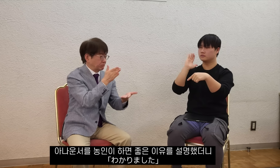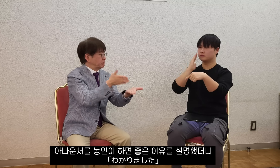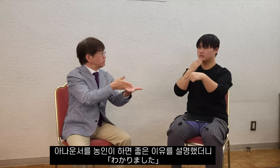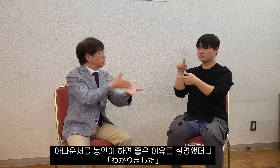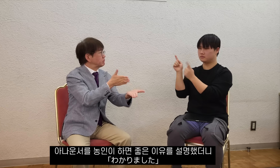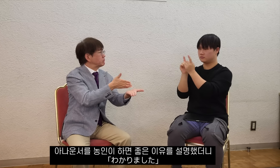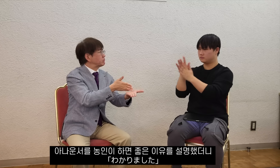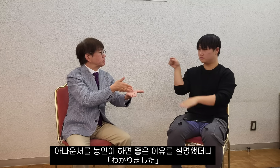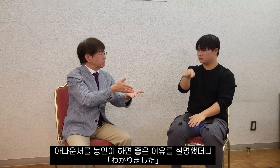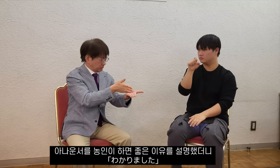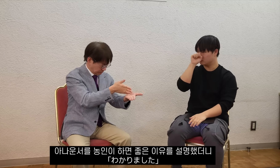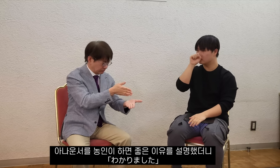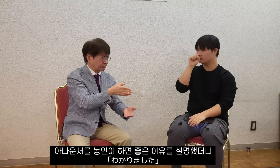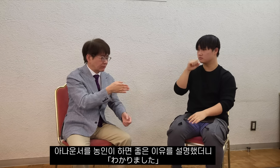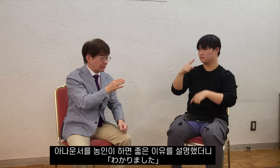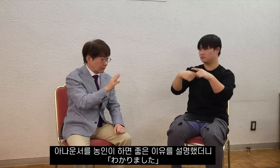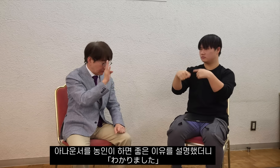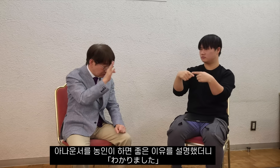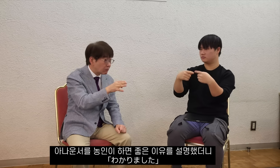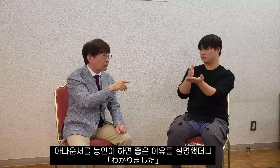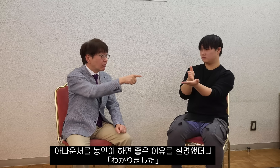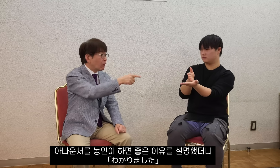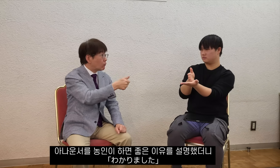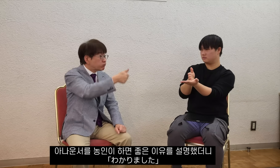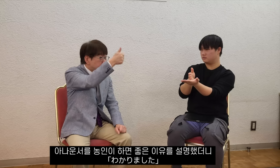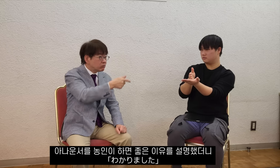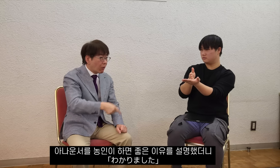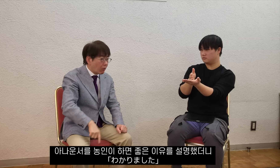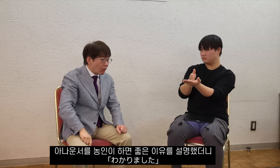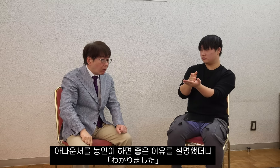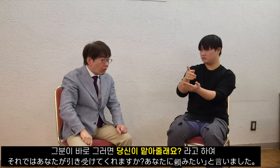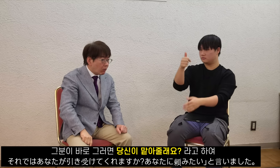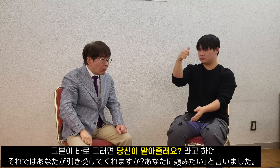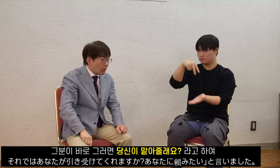why it was good for the deaf to be the announcer,